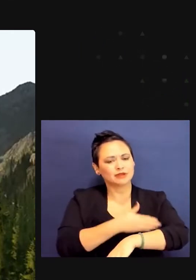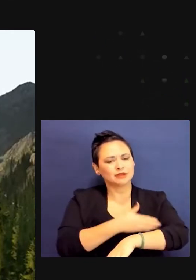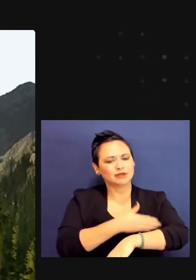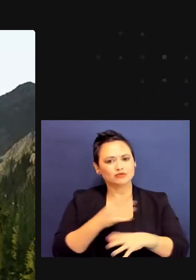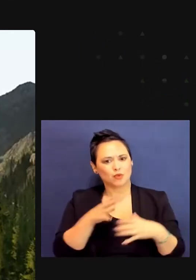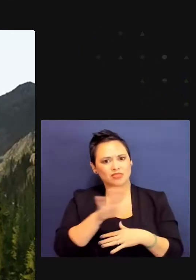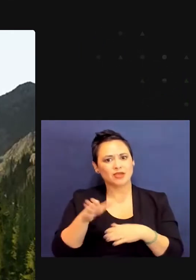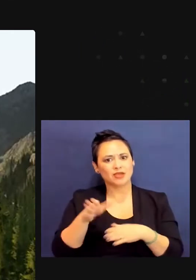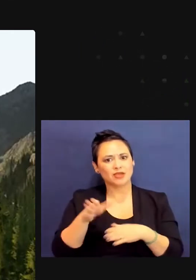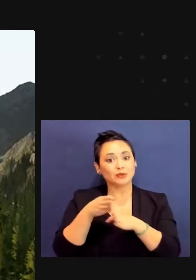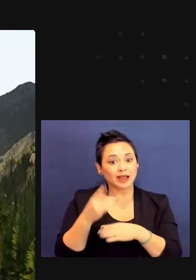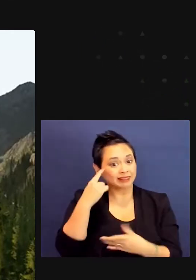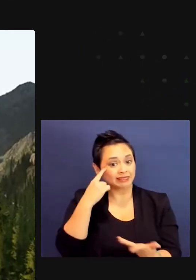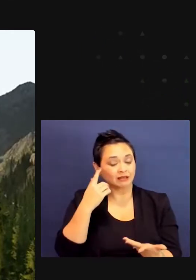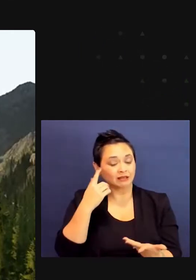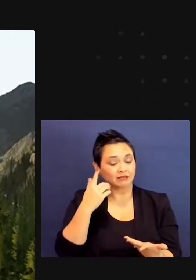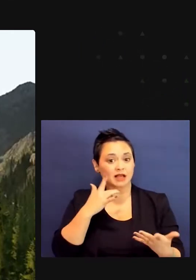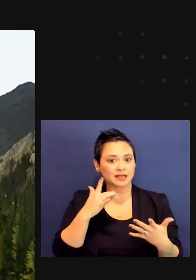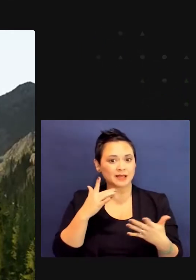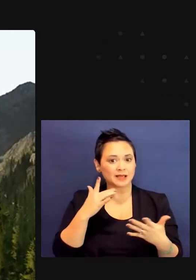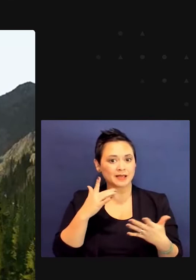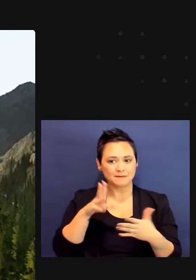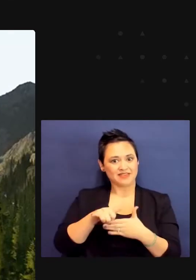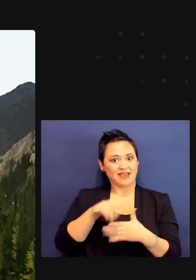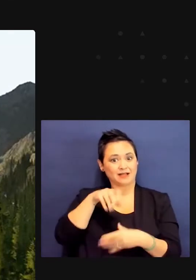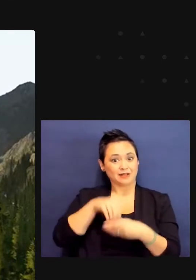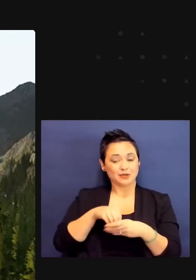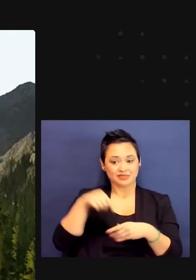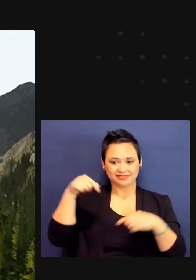within this group, you know, and having a slate of more diverse leadership,